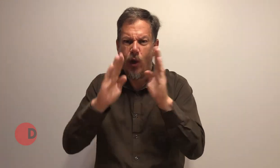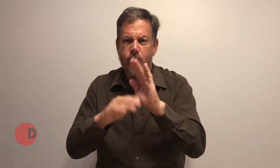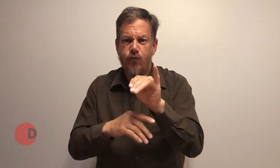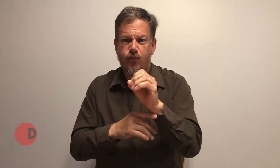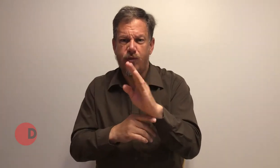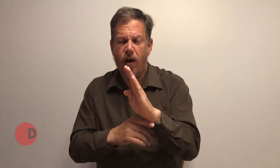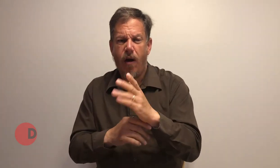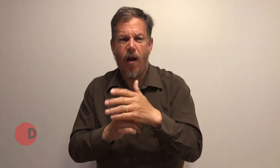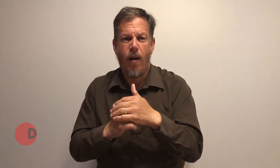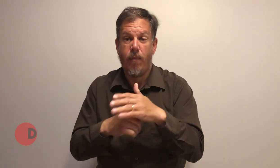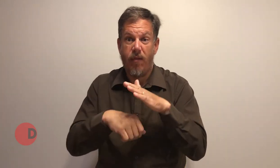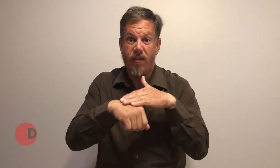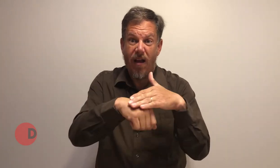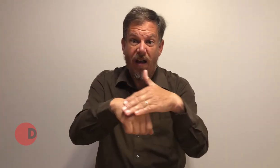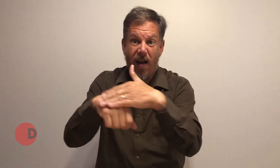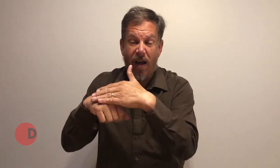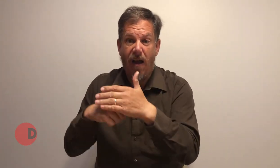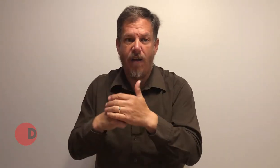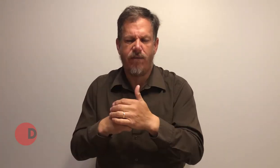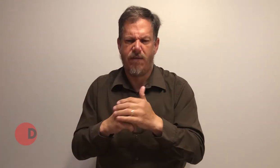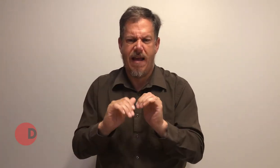worrying about jobs and layoffs,